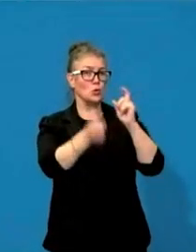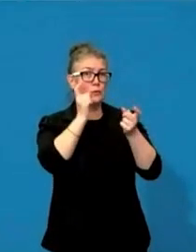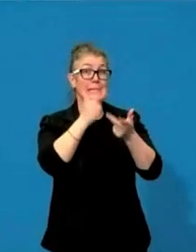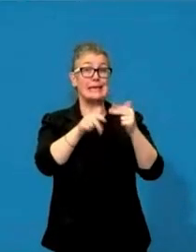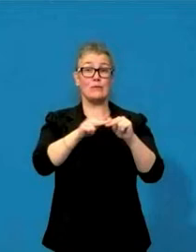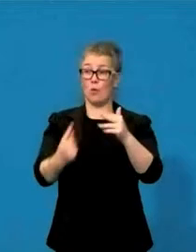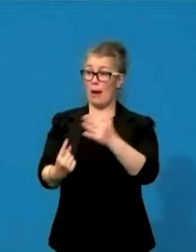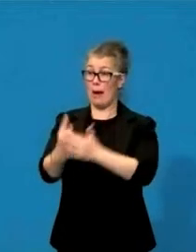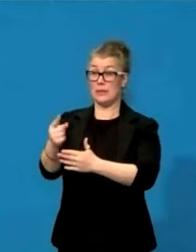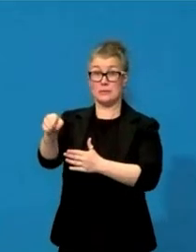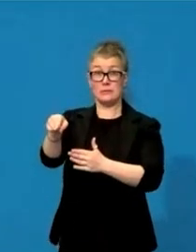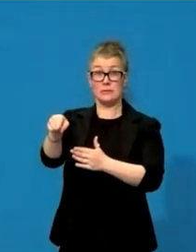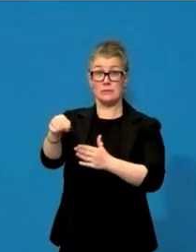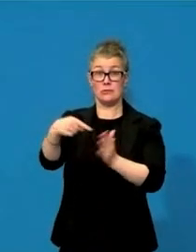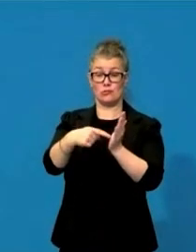his business when you're gone.